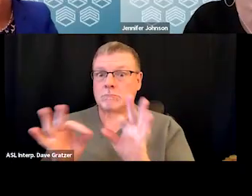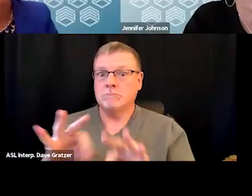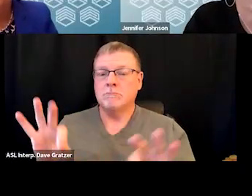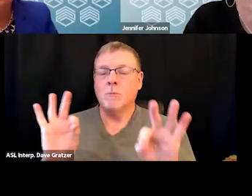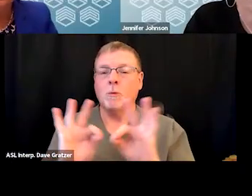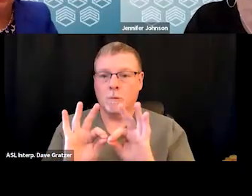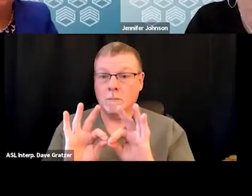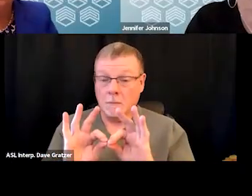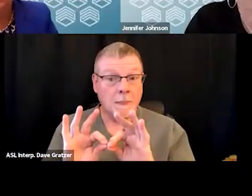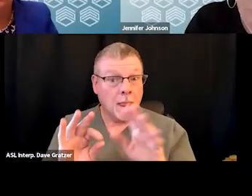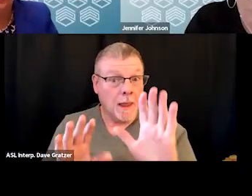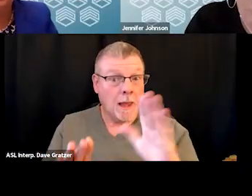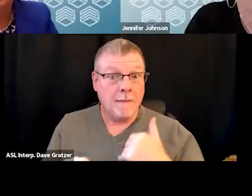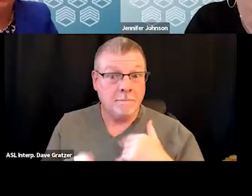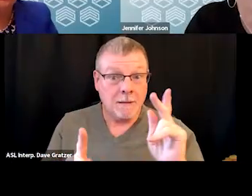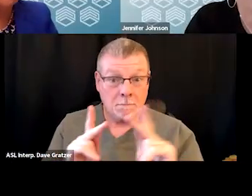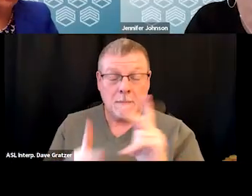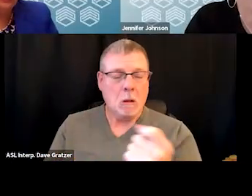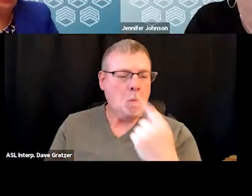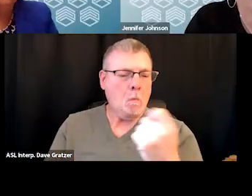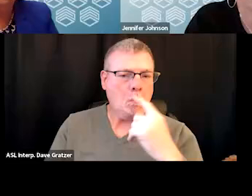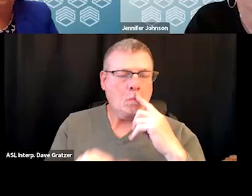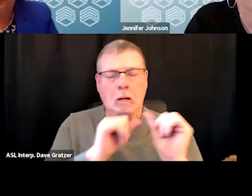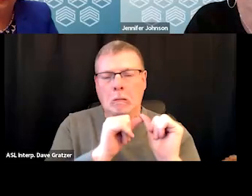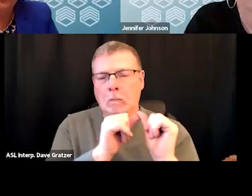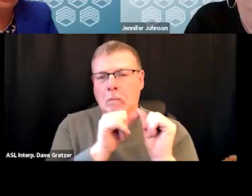I've had people be on s- on psychiatric meds, and while they